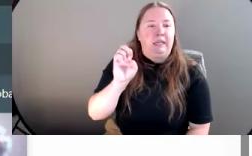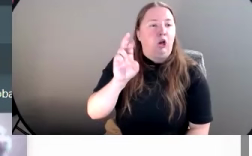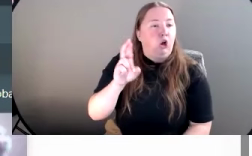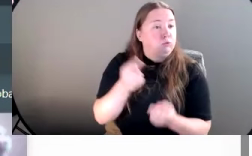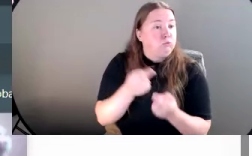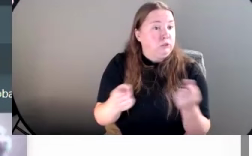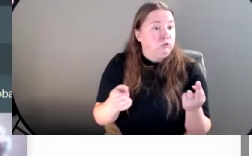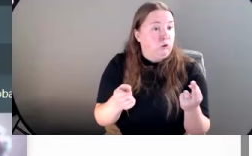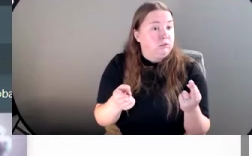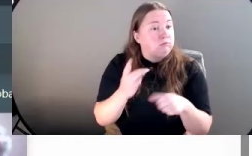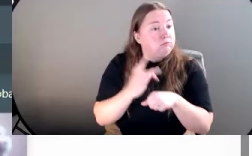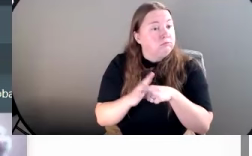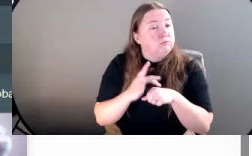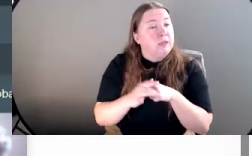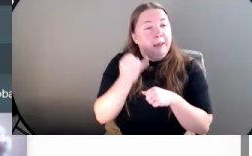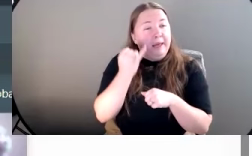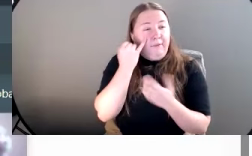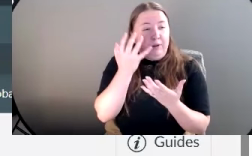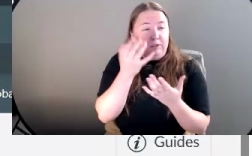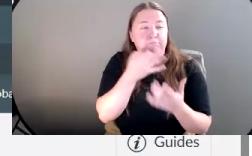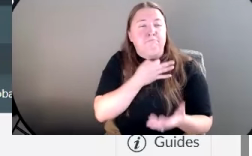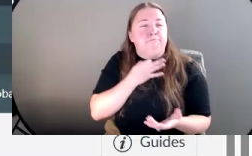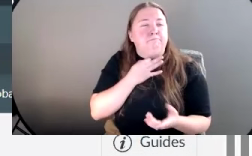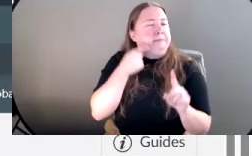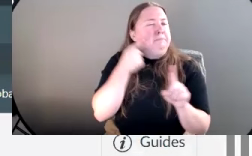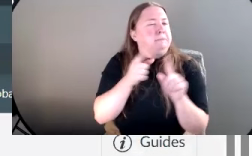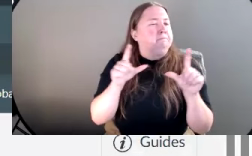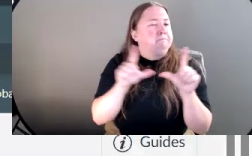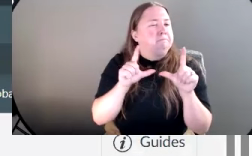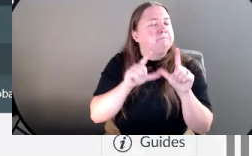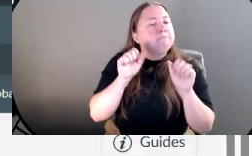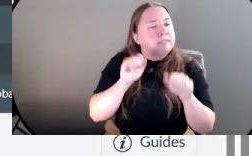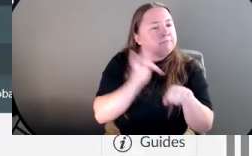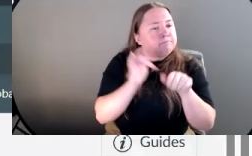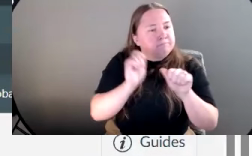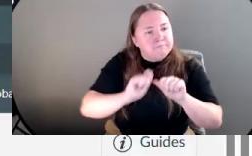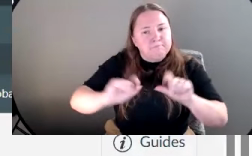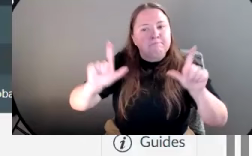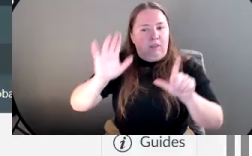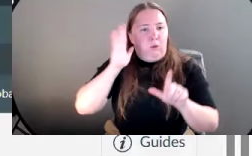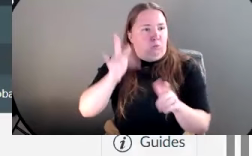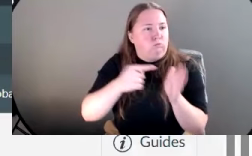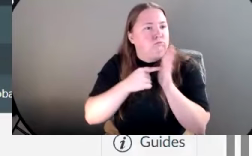But if you want to see the specific license, you can just click into the course and it will always show you up at the top.